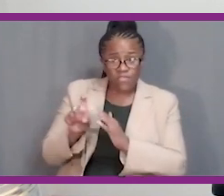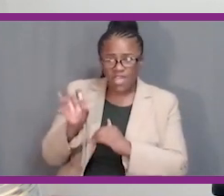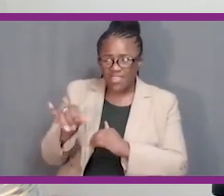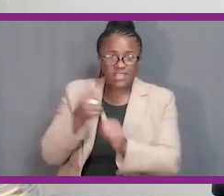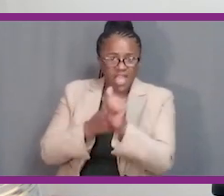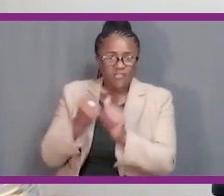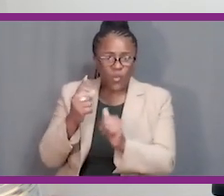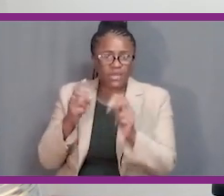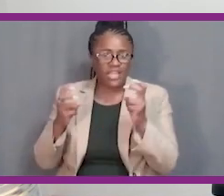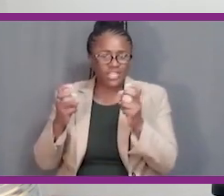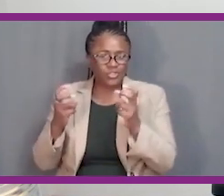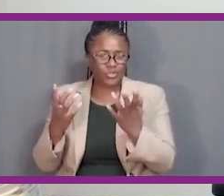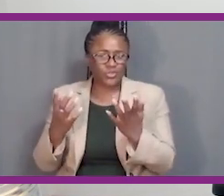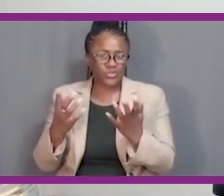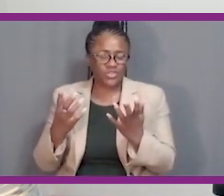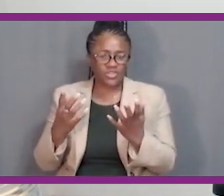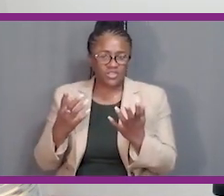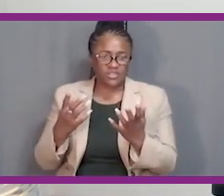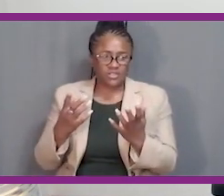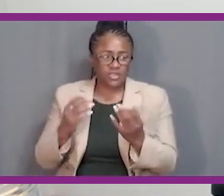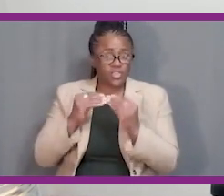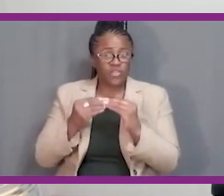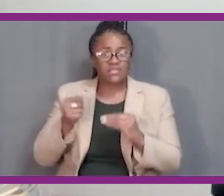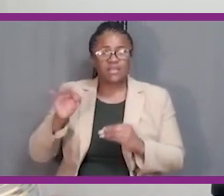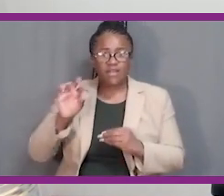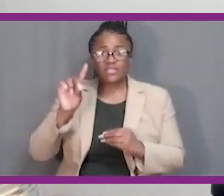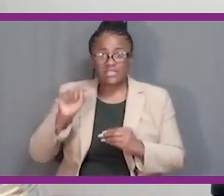and the violence that they experience at the hands of police, the rates of mass incarceration,